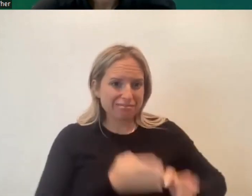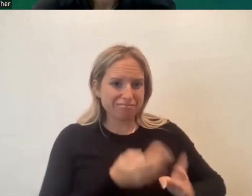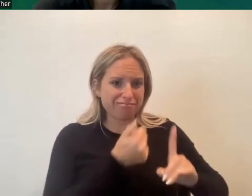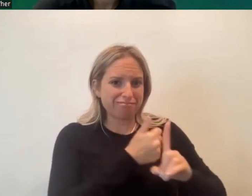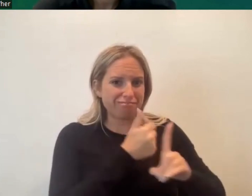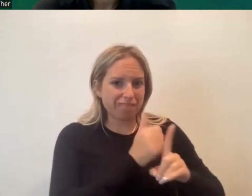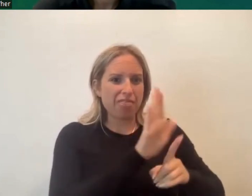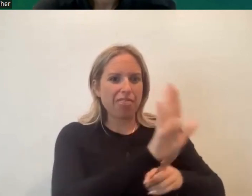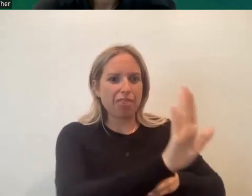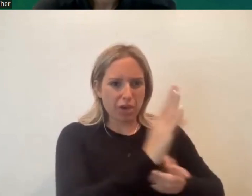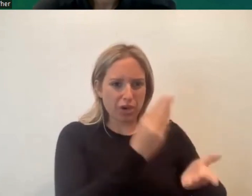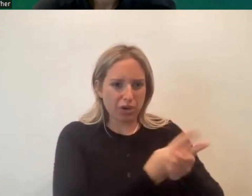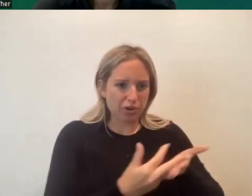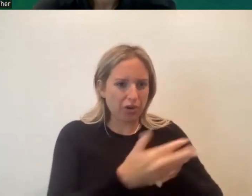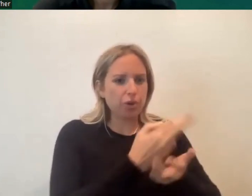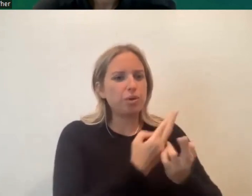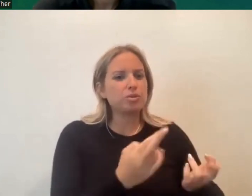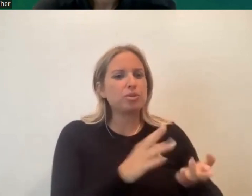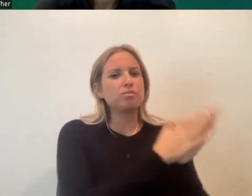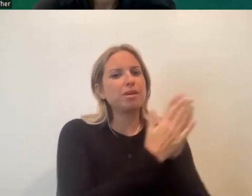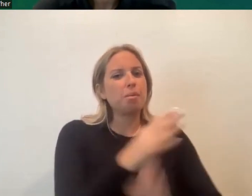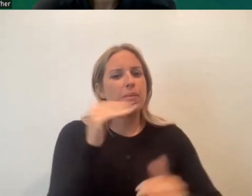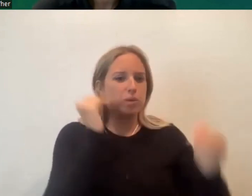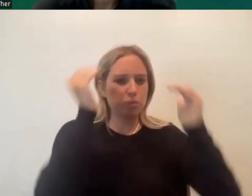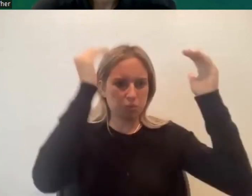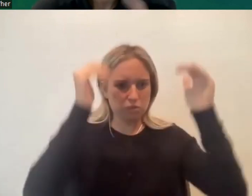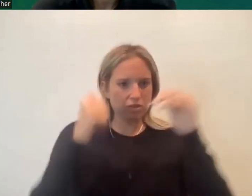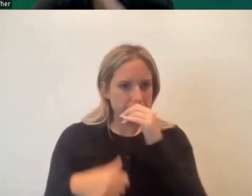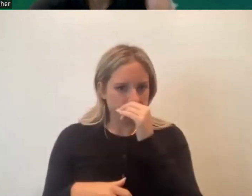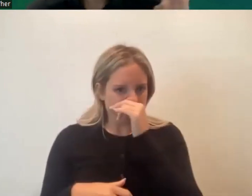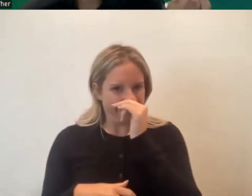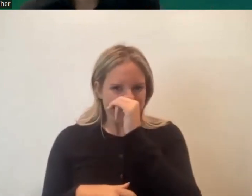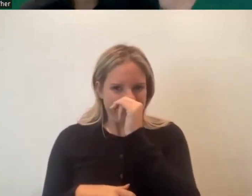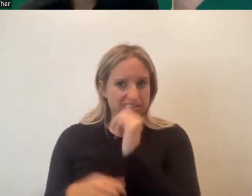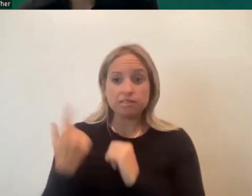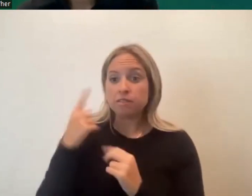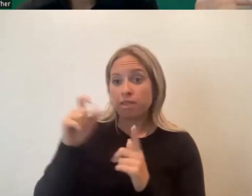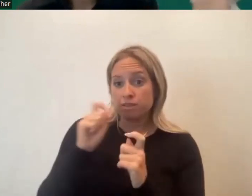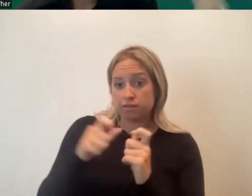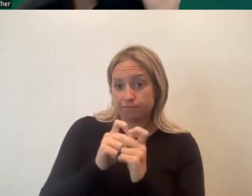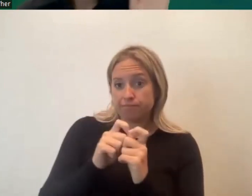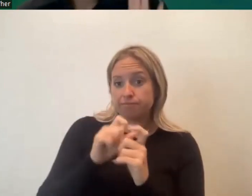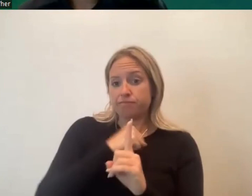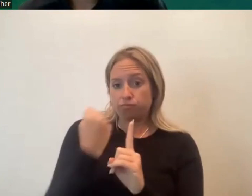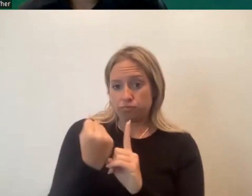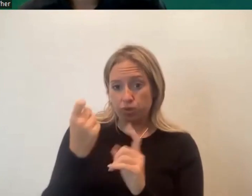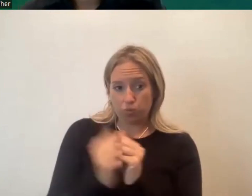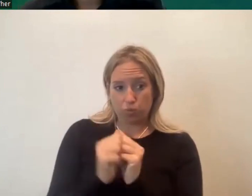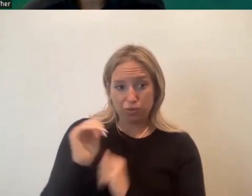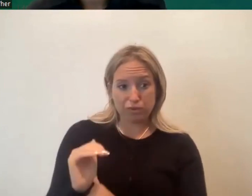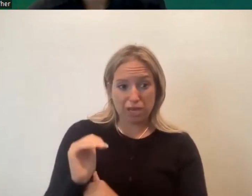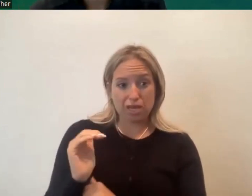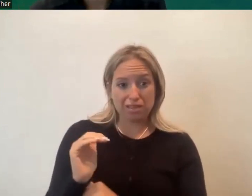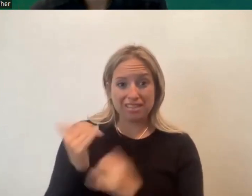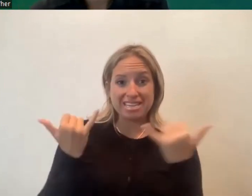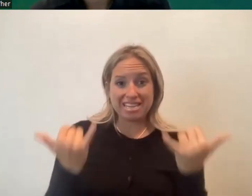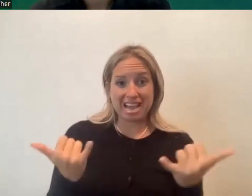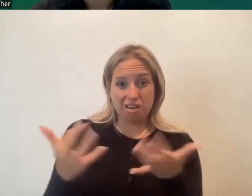and their resources once they become an adult. Tadra: So in that situation, would that child now get SSI as an adult?